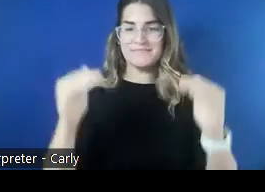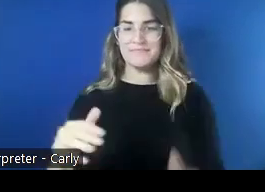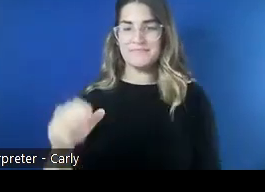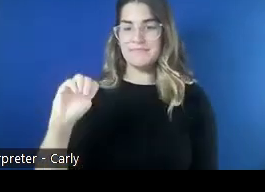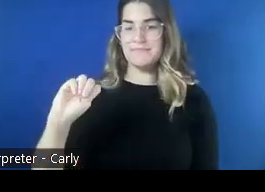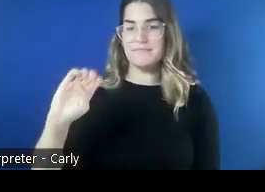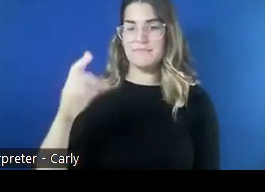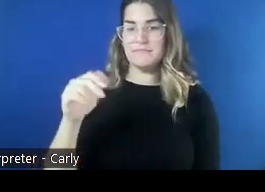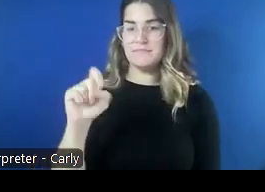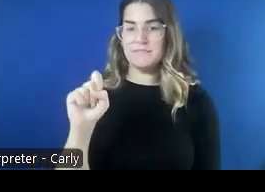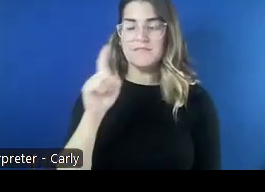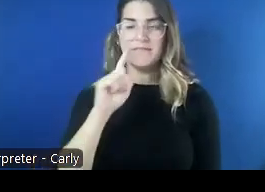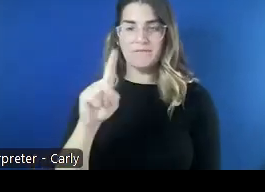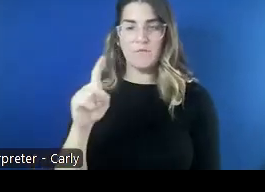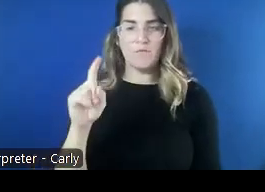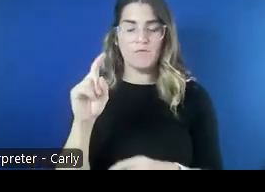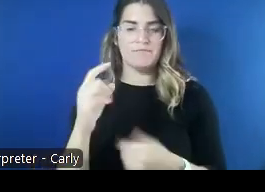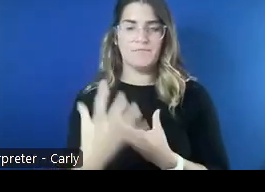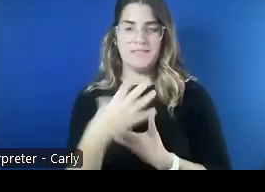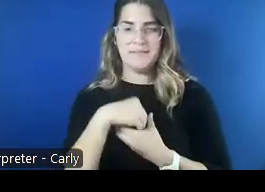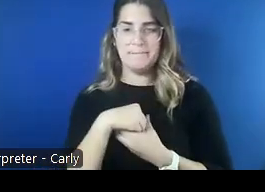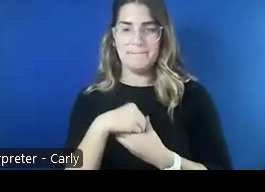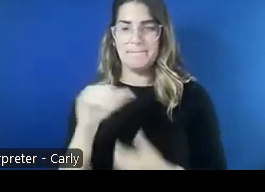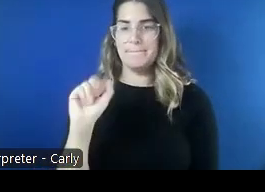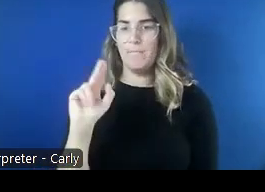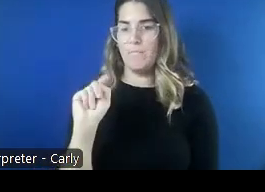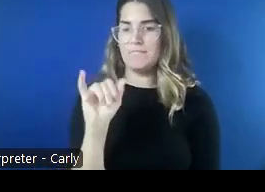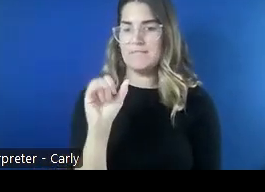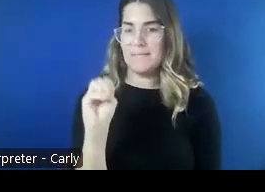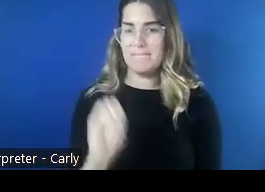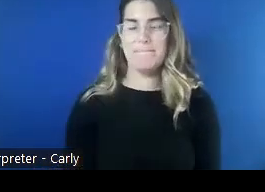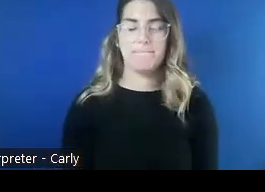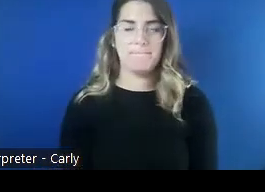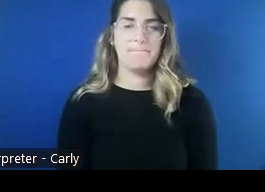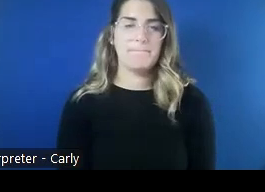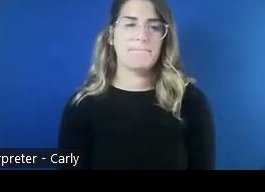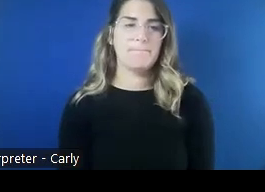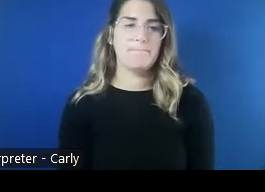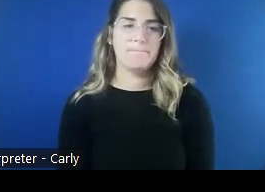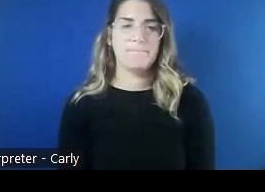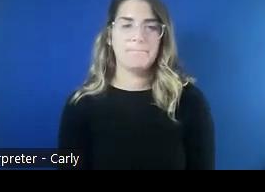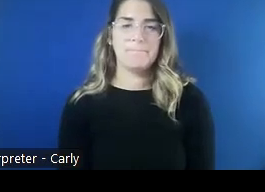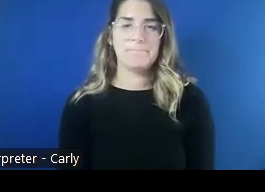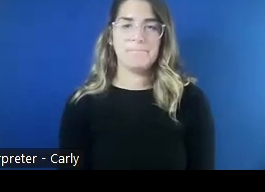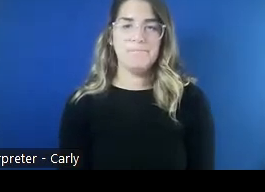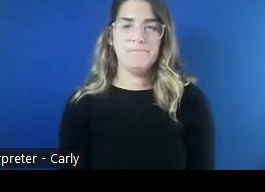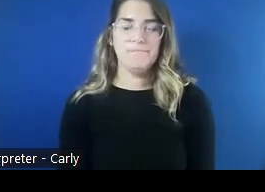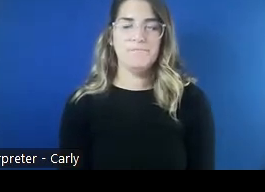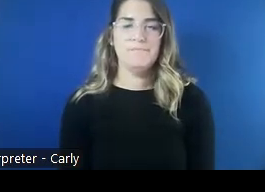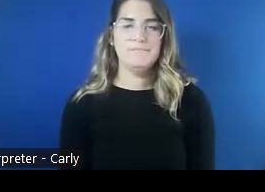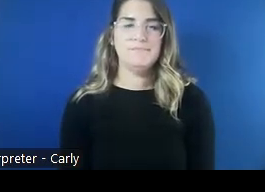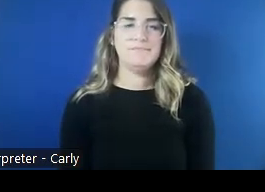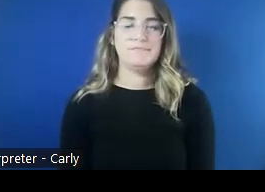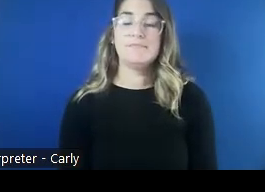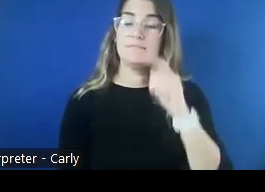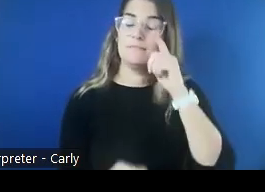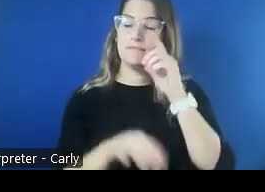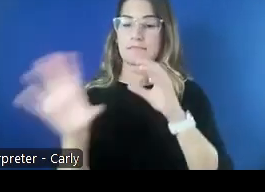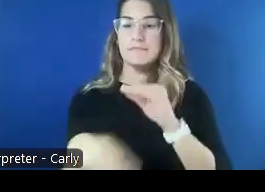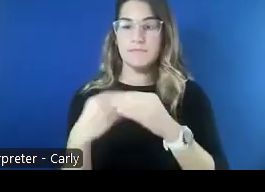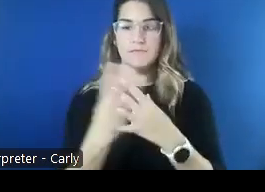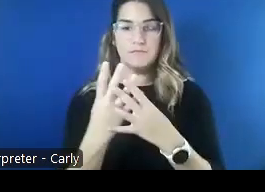autism so there's also some additional screening that we do that's focused on our newborn